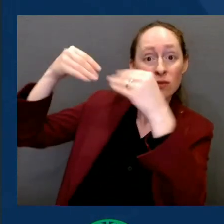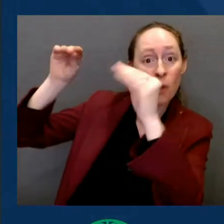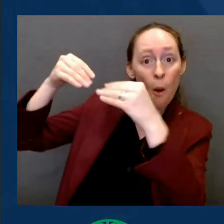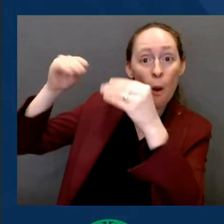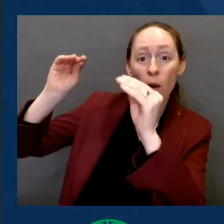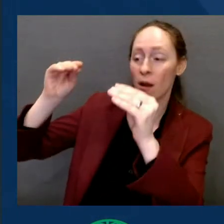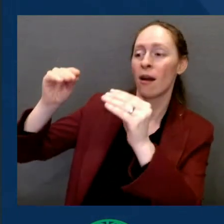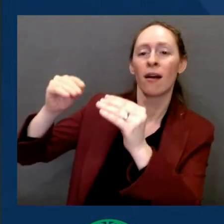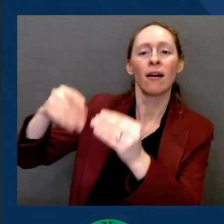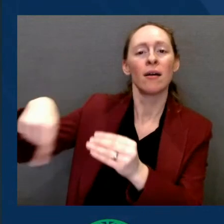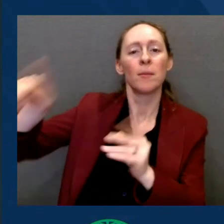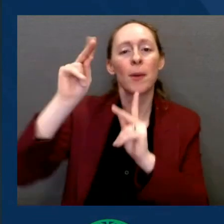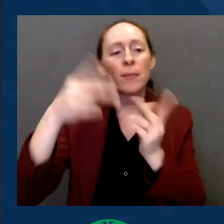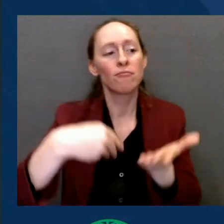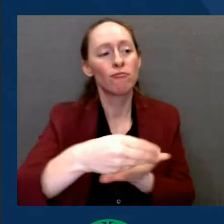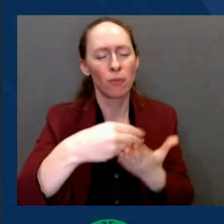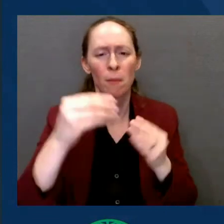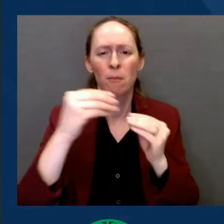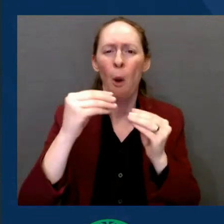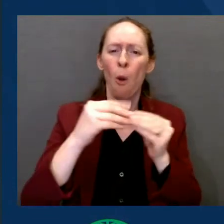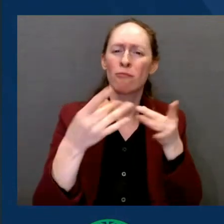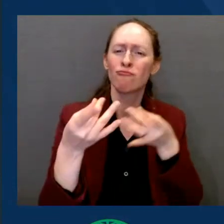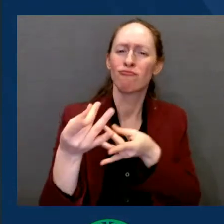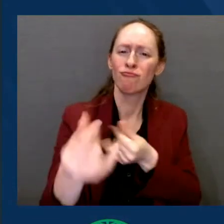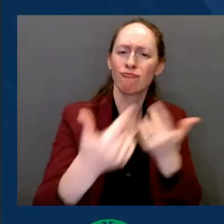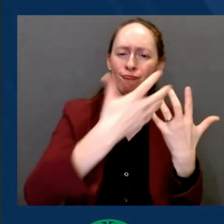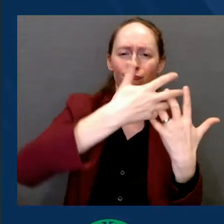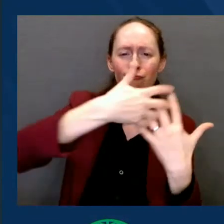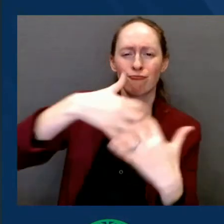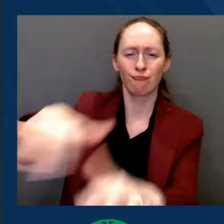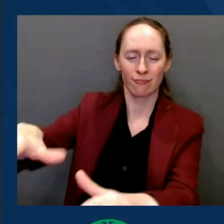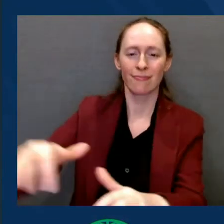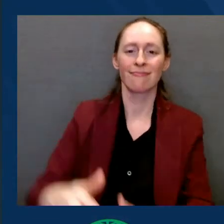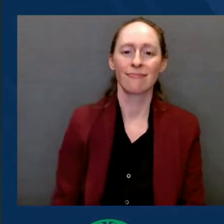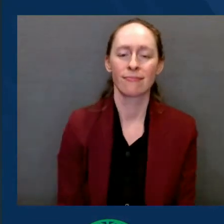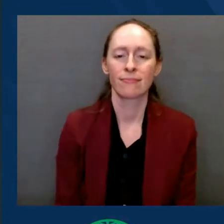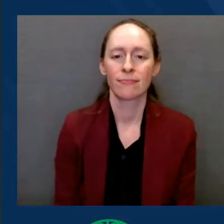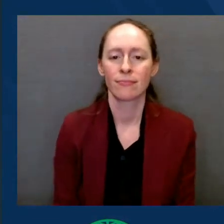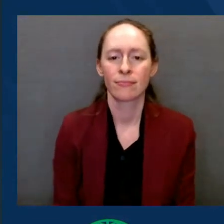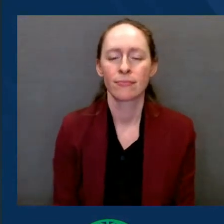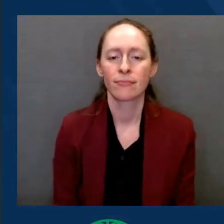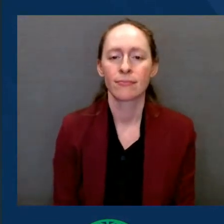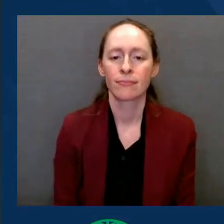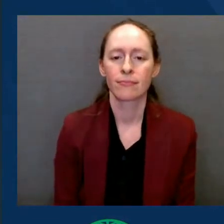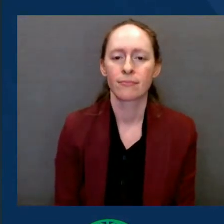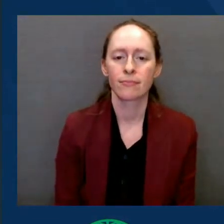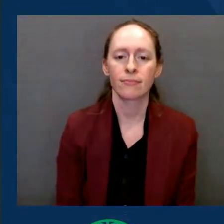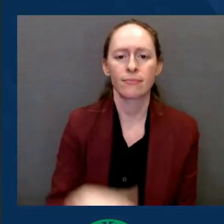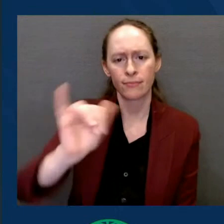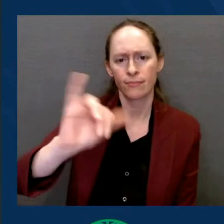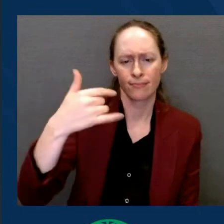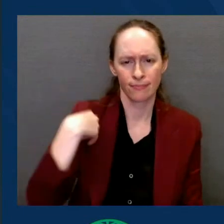and reduce trade barriers that constrict access to food, including by supporting the implementation